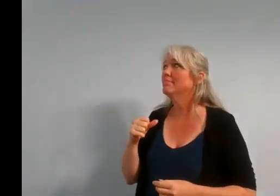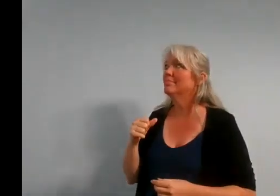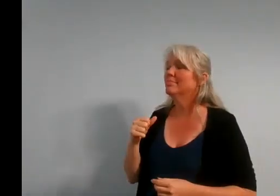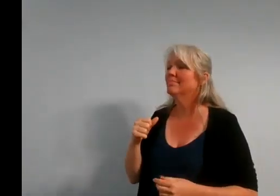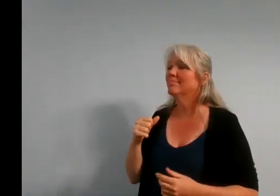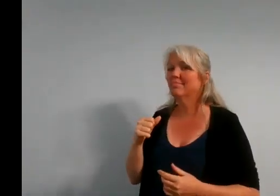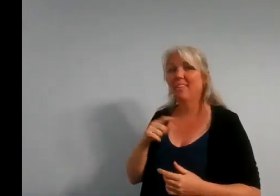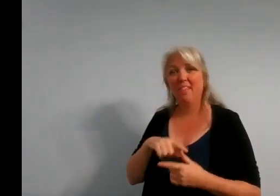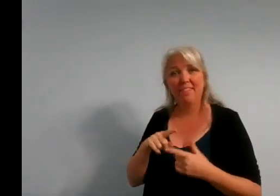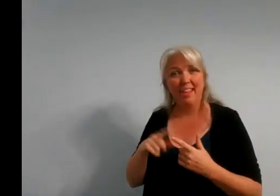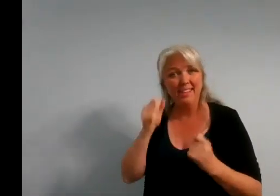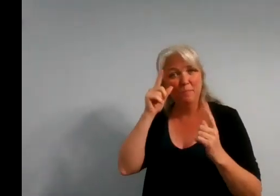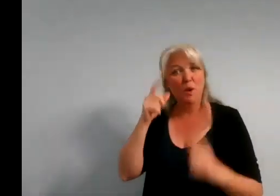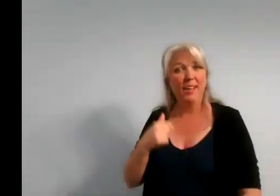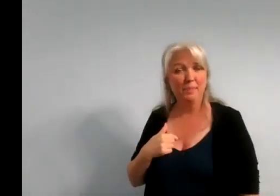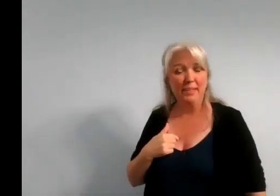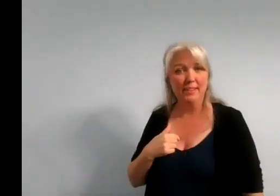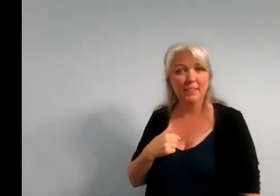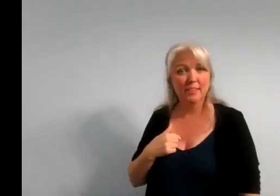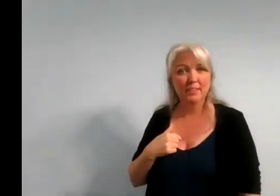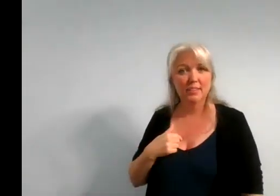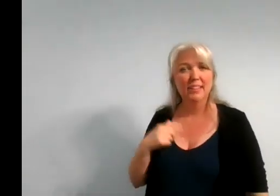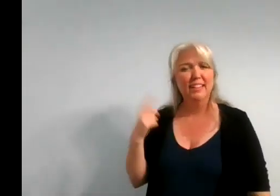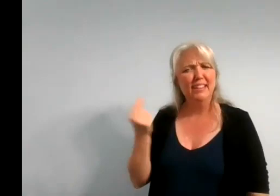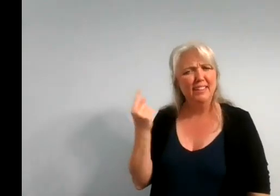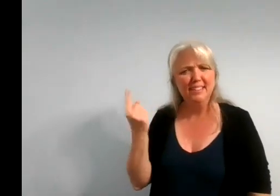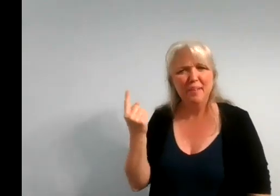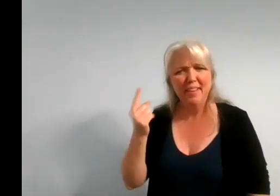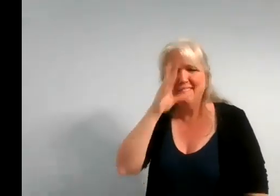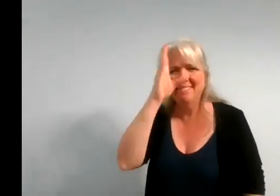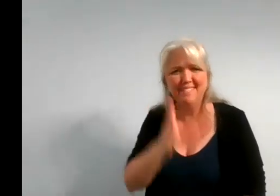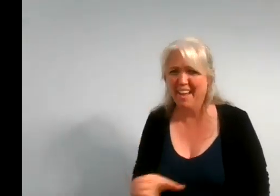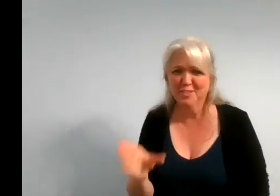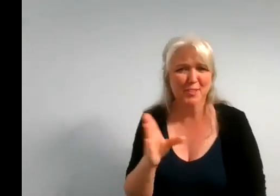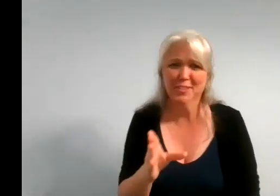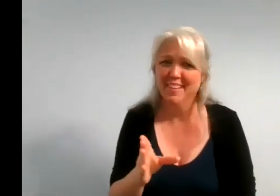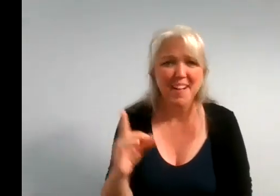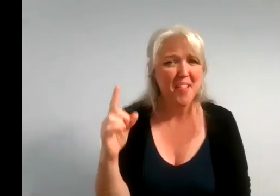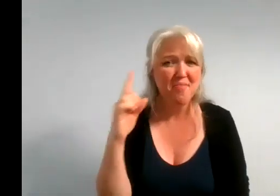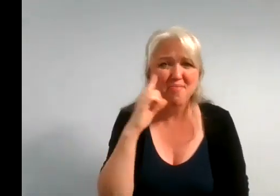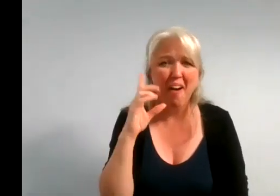And then he surprised me. He did something I never in a million years thought a Dewberry boy would